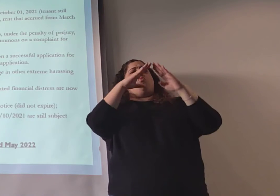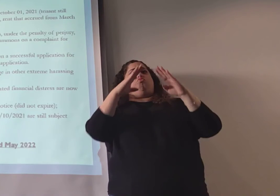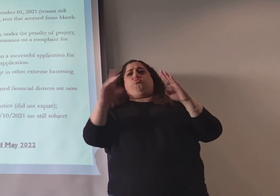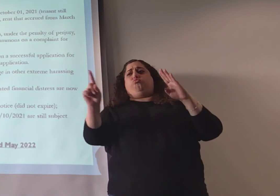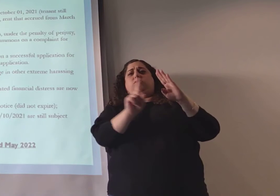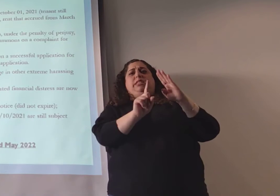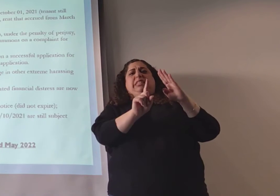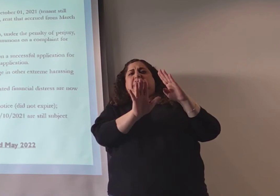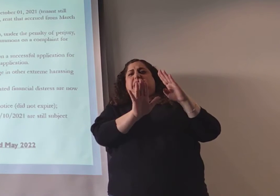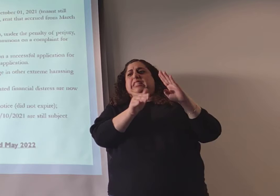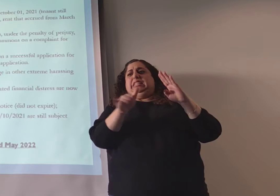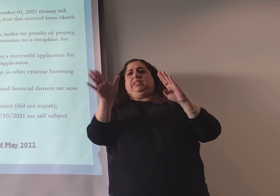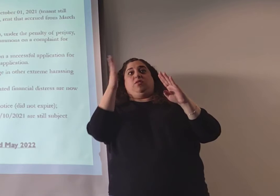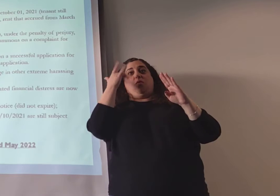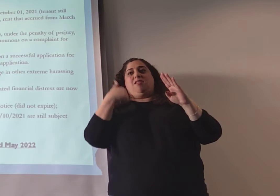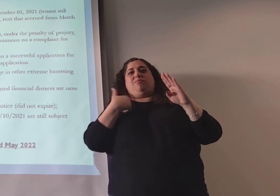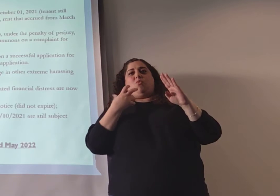off the rental market.